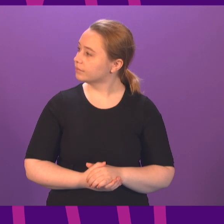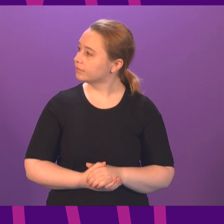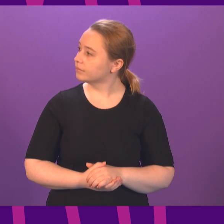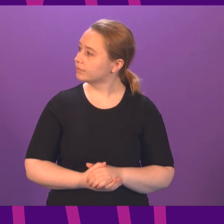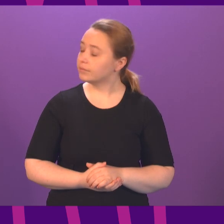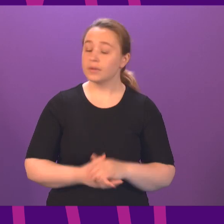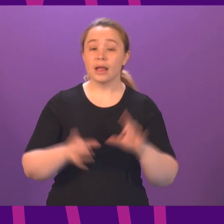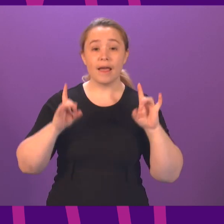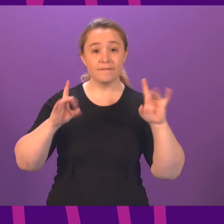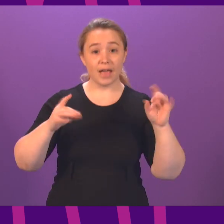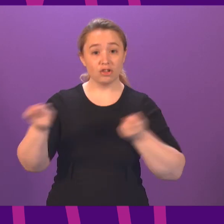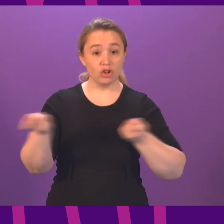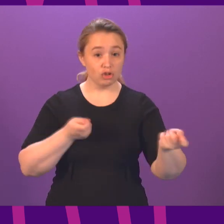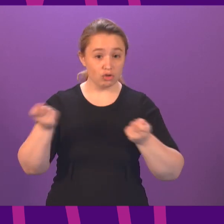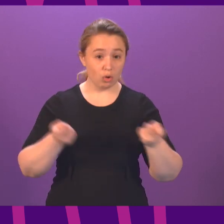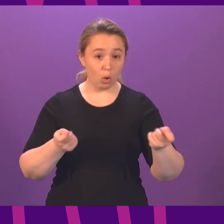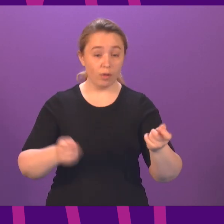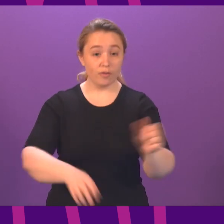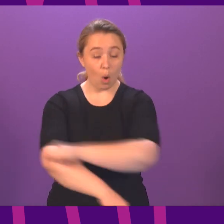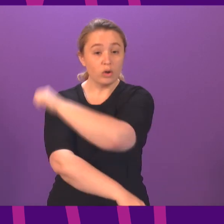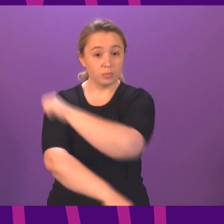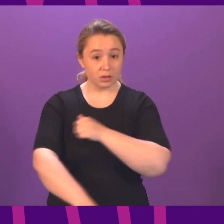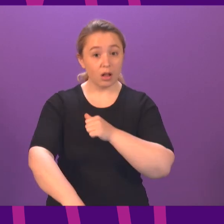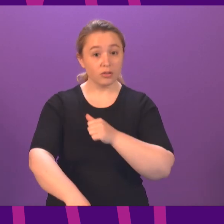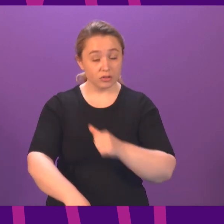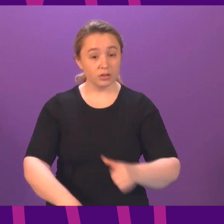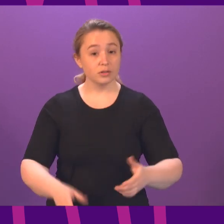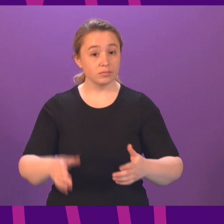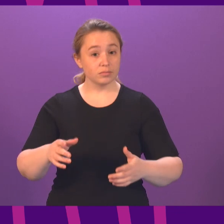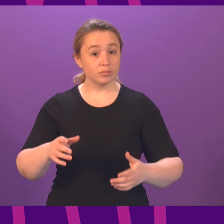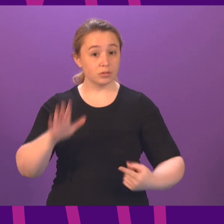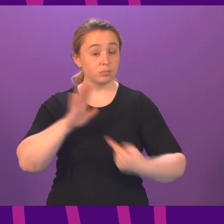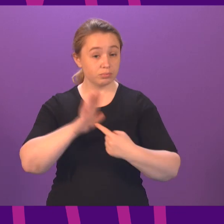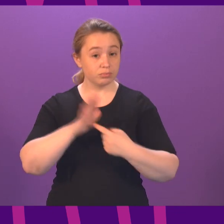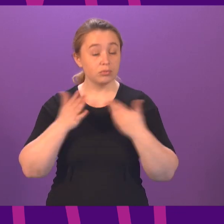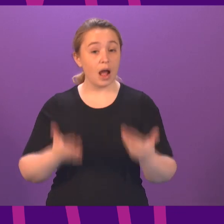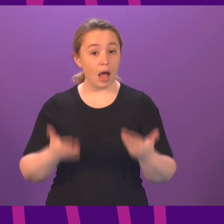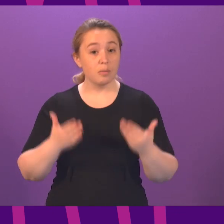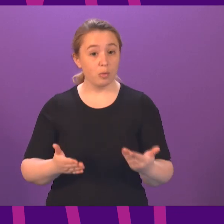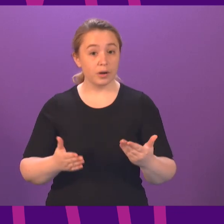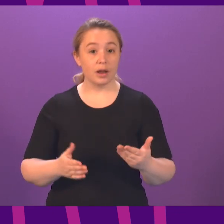infection control in our hospitals. This morning, I looked at the latest data on Covid nosocomial